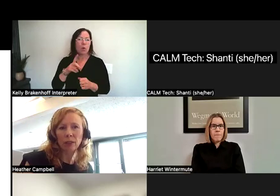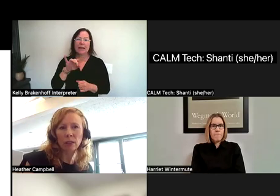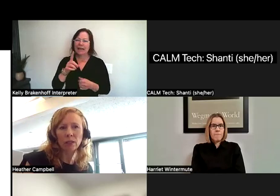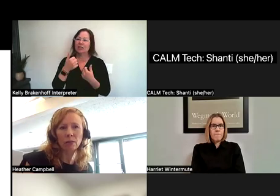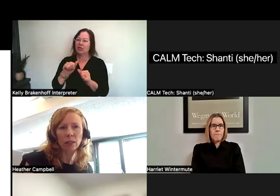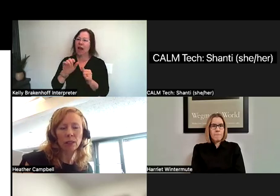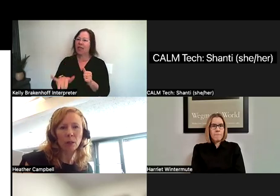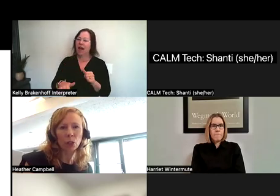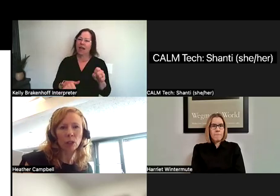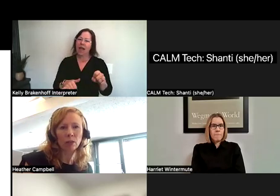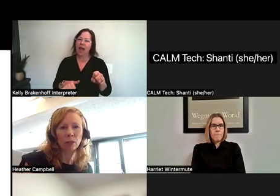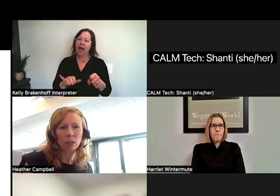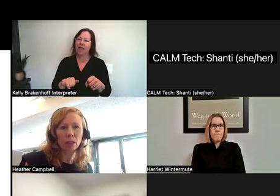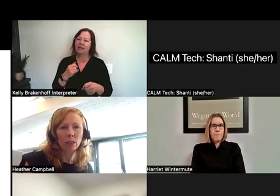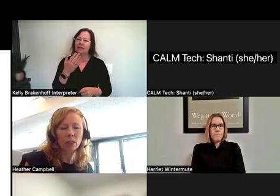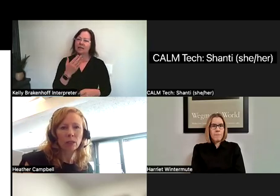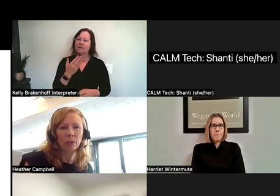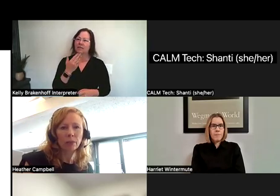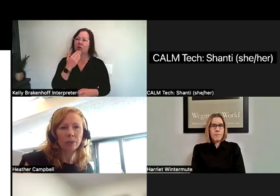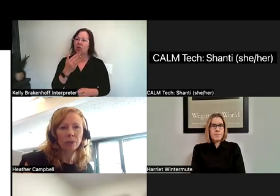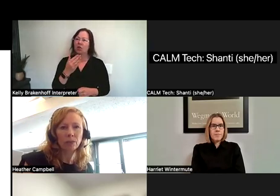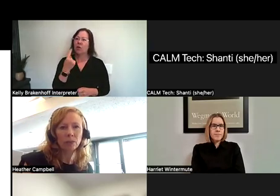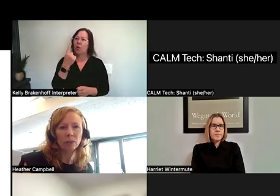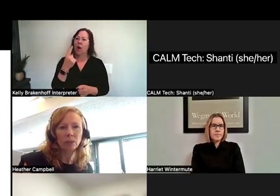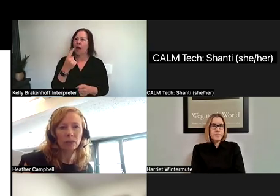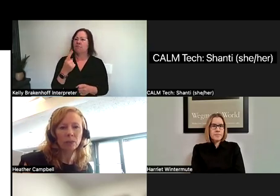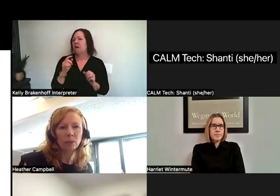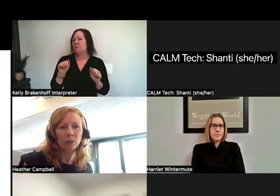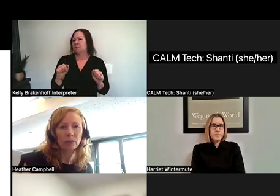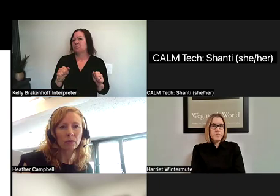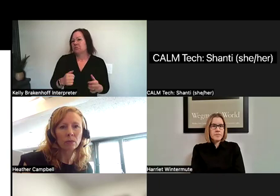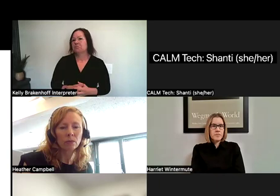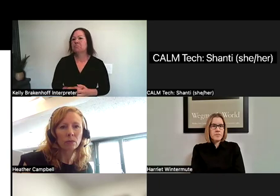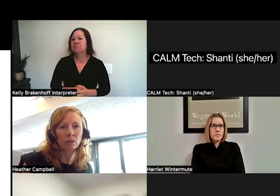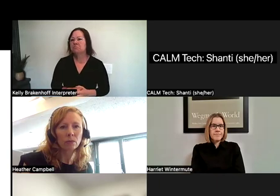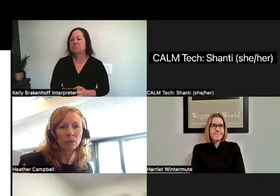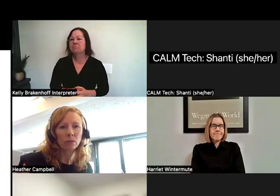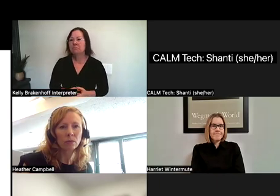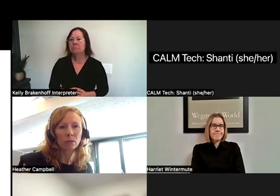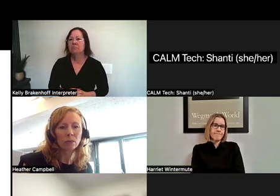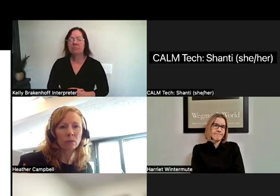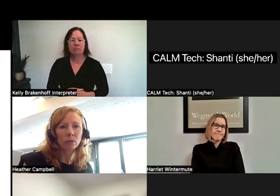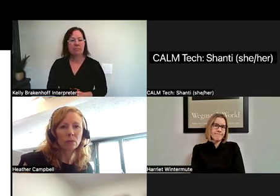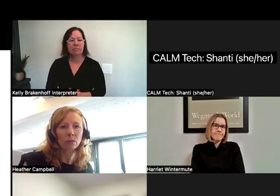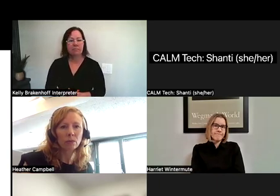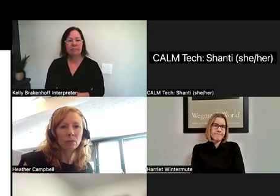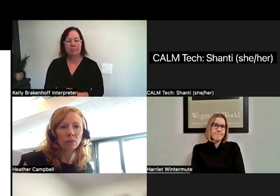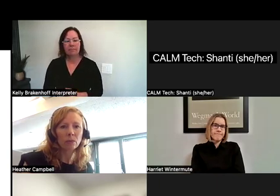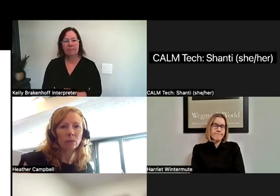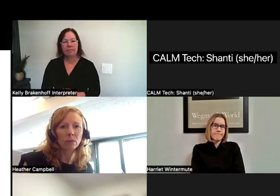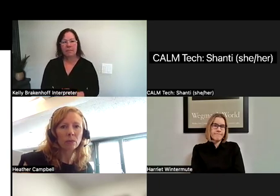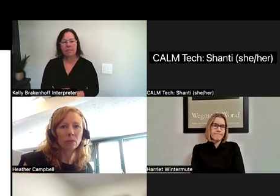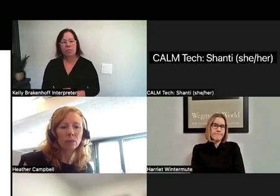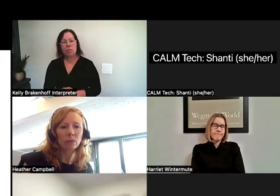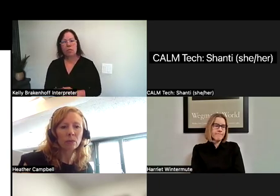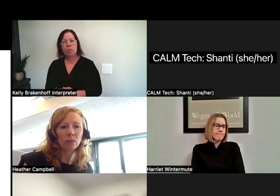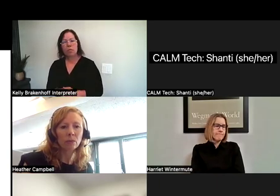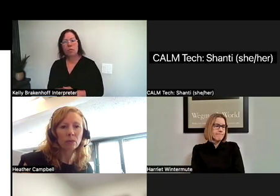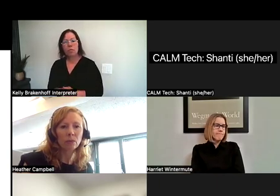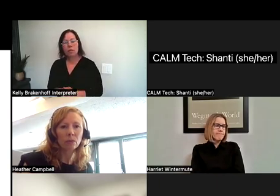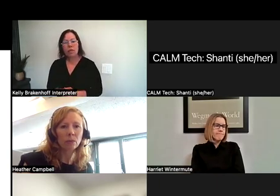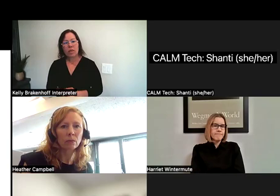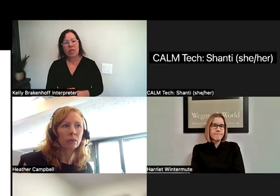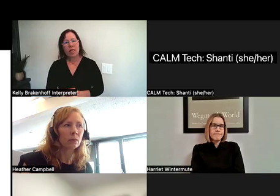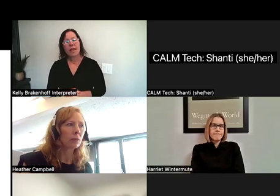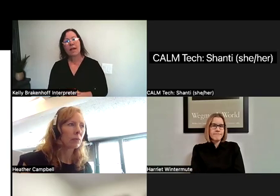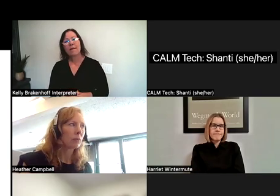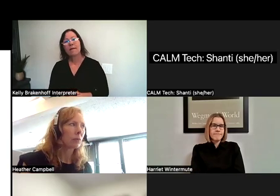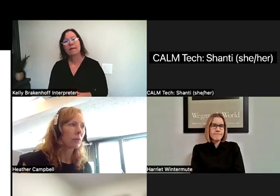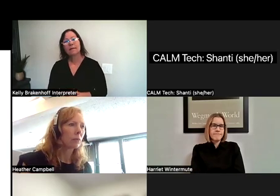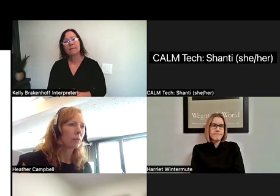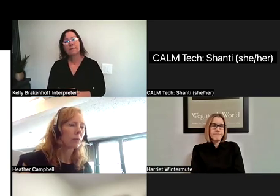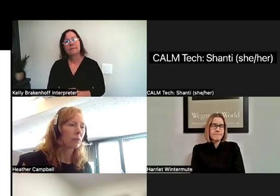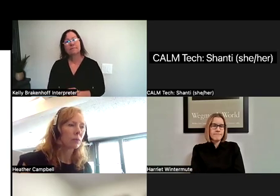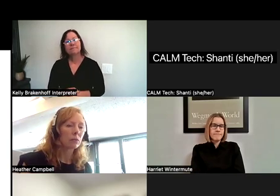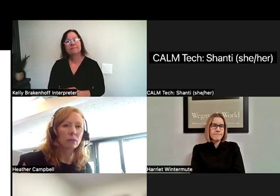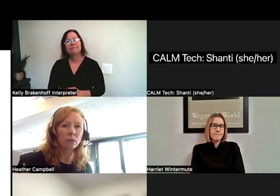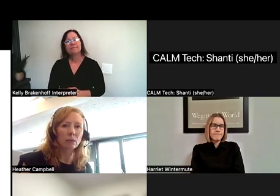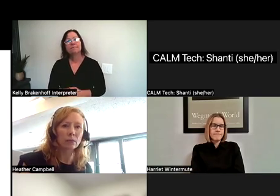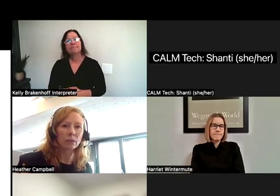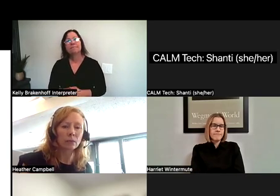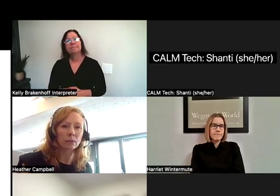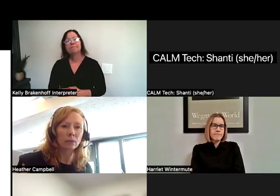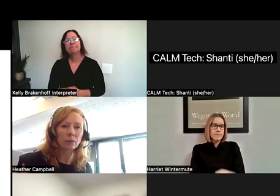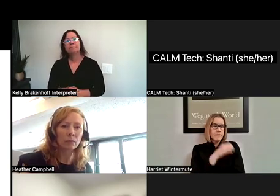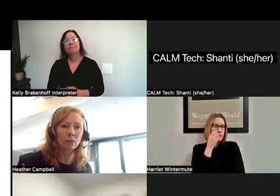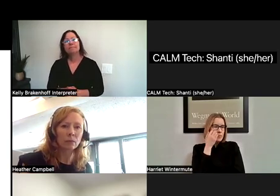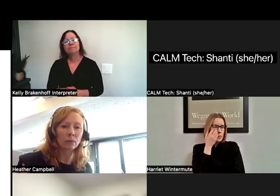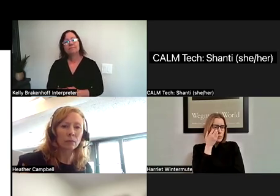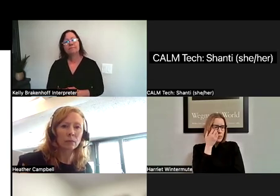that's an option. >> DR.